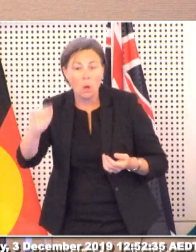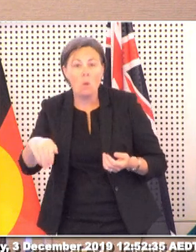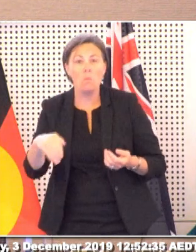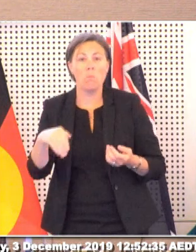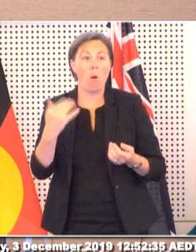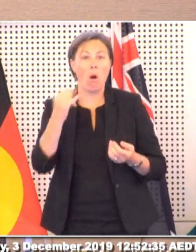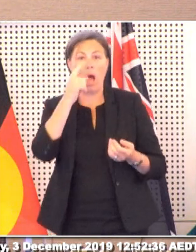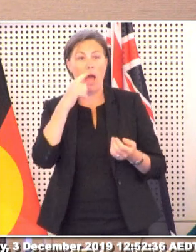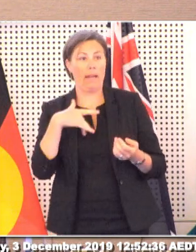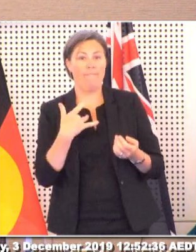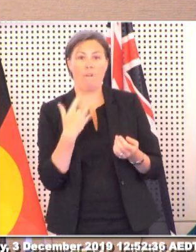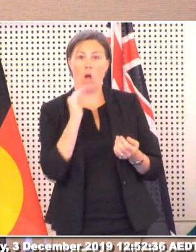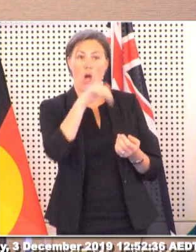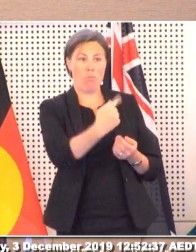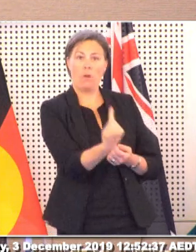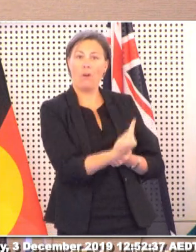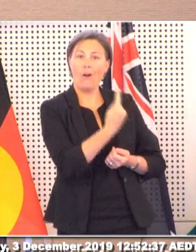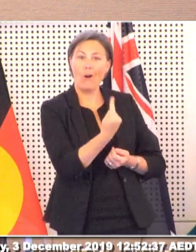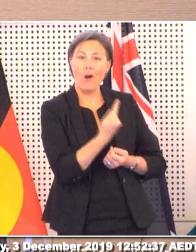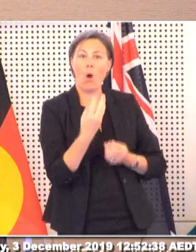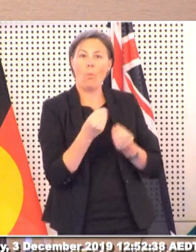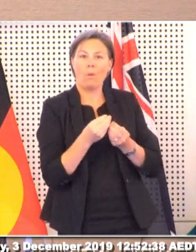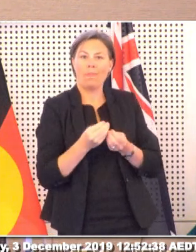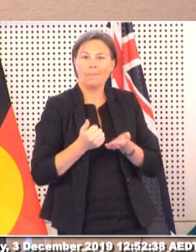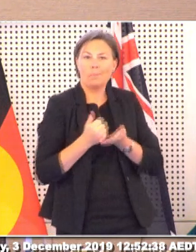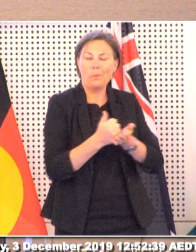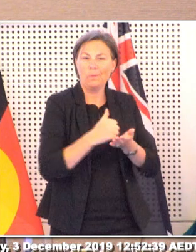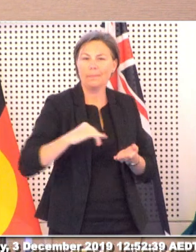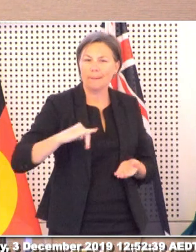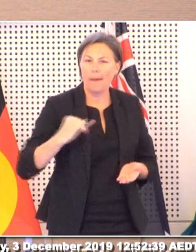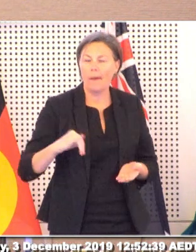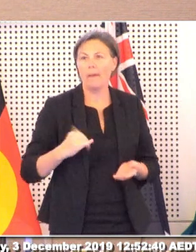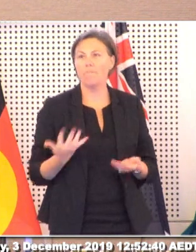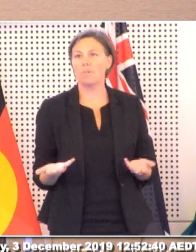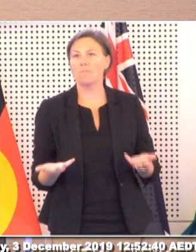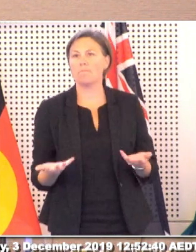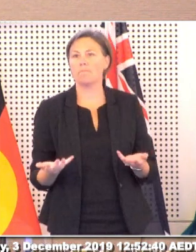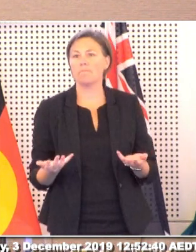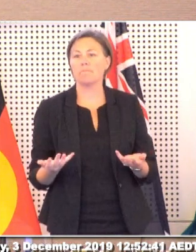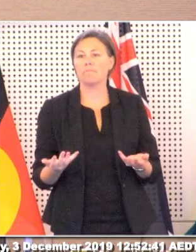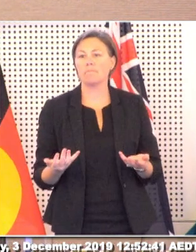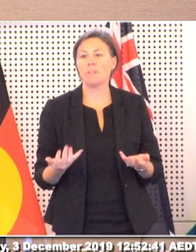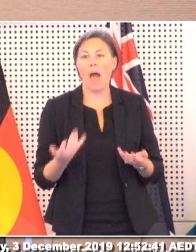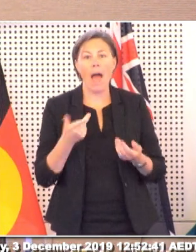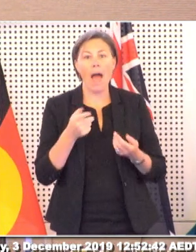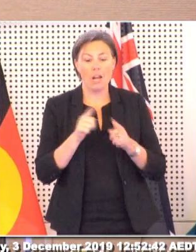supports, their local ties in the community, can they live in their